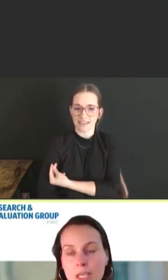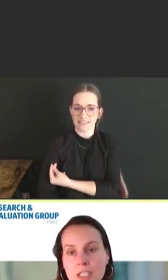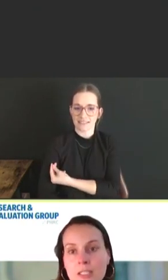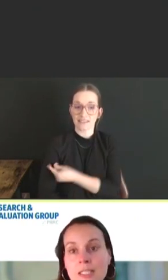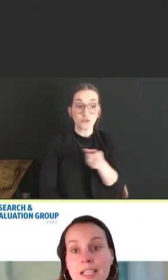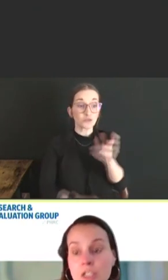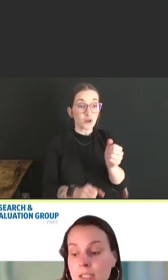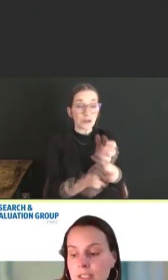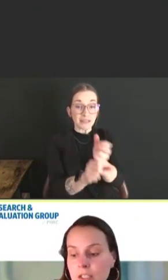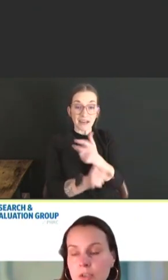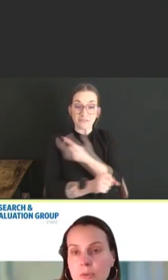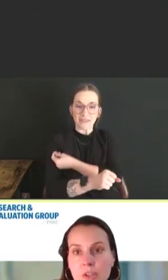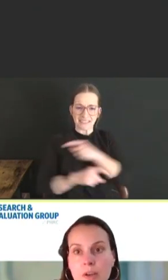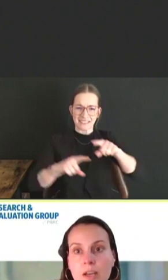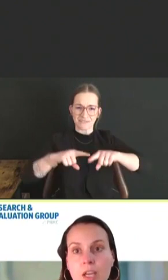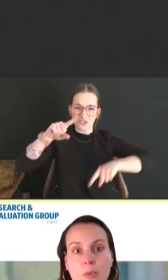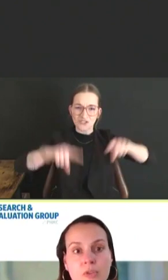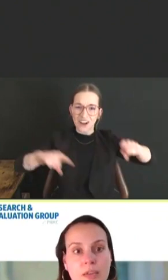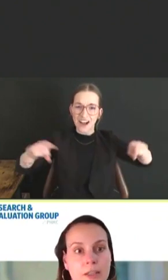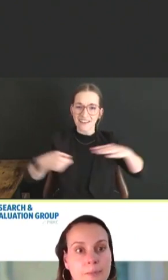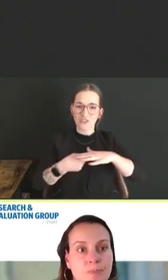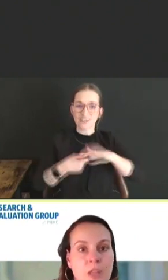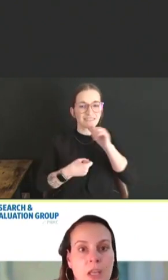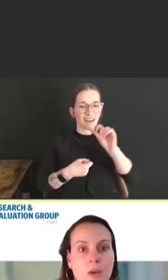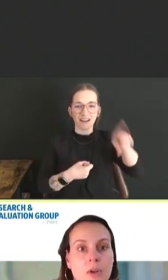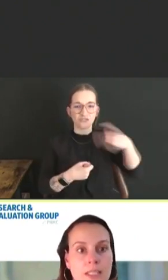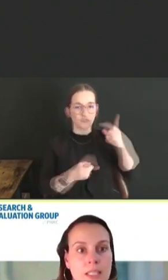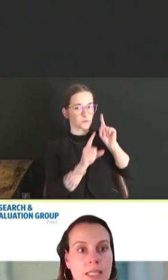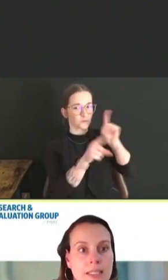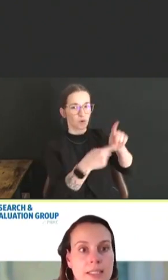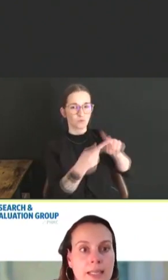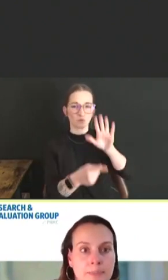locations, not just with your healthcare provider. Go ahead to the next slide.